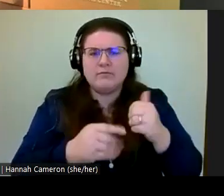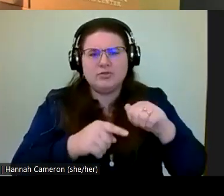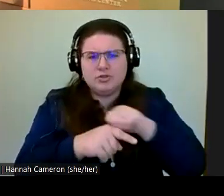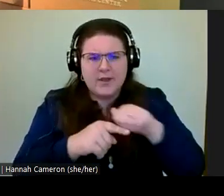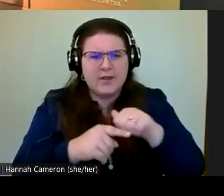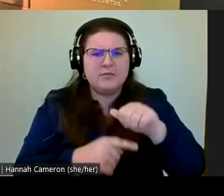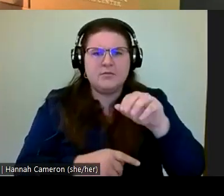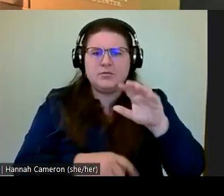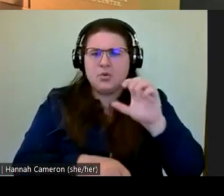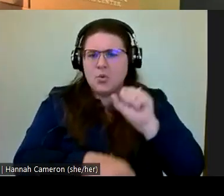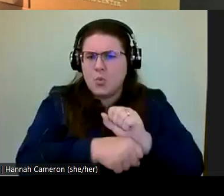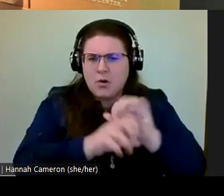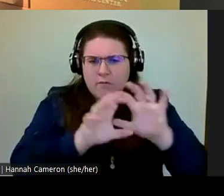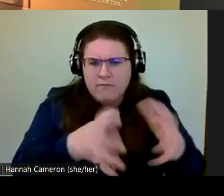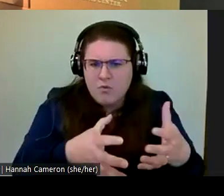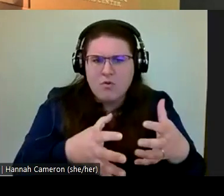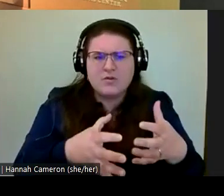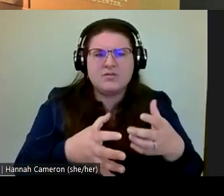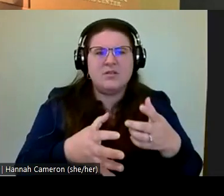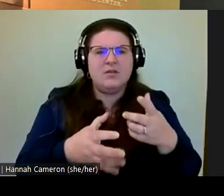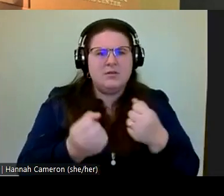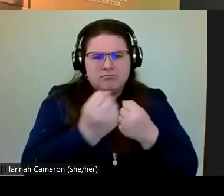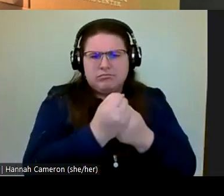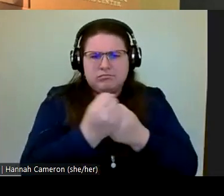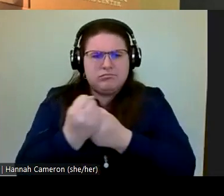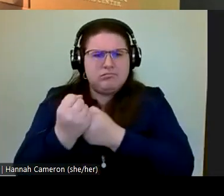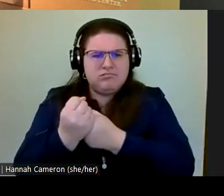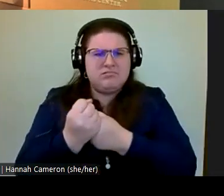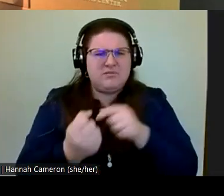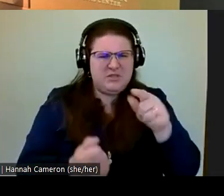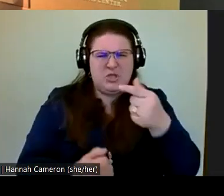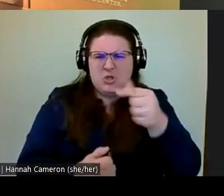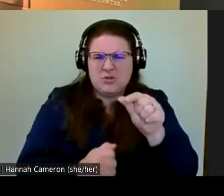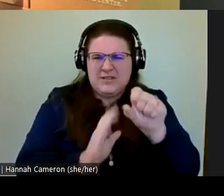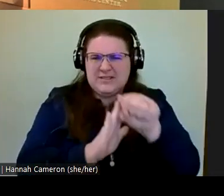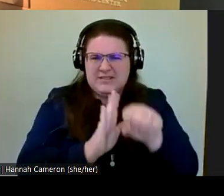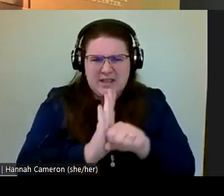Washington Wyoming Alaska Montana and Idaho and and you can see that's a big geographic region